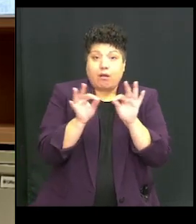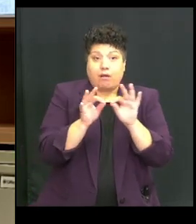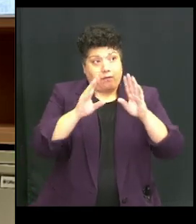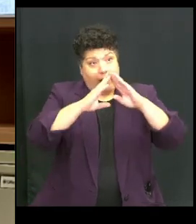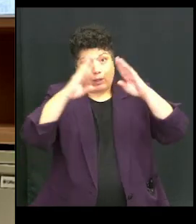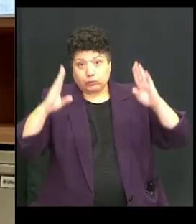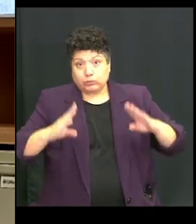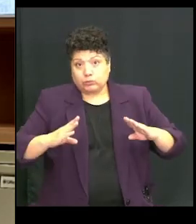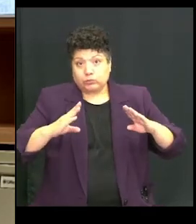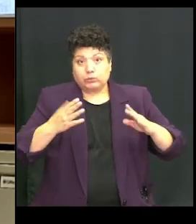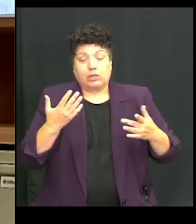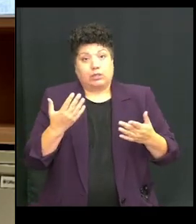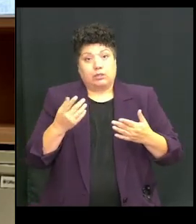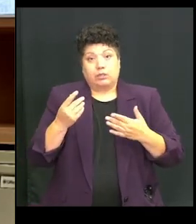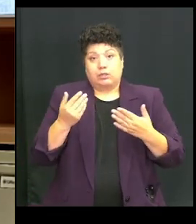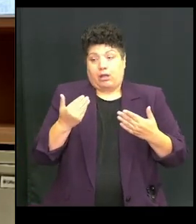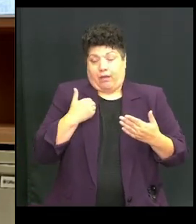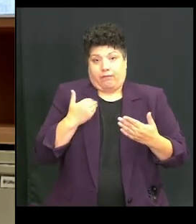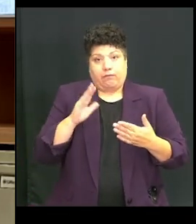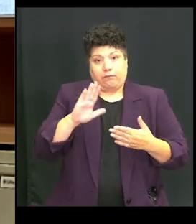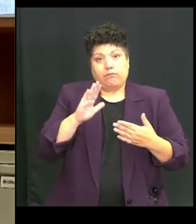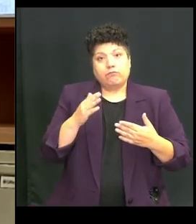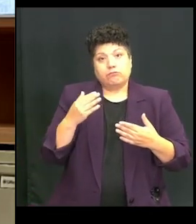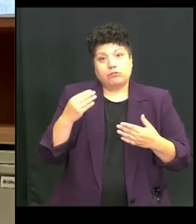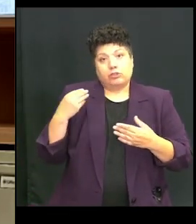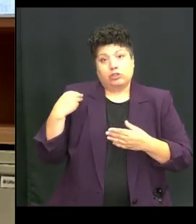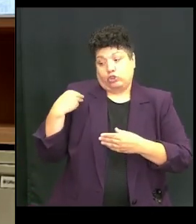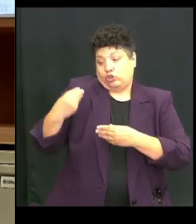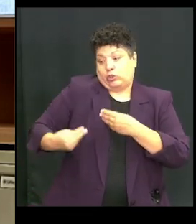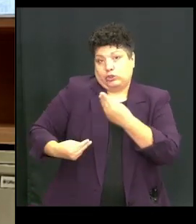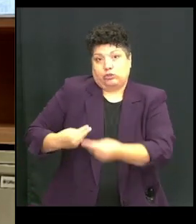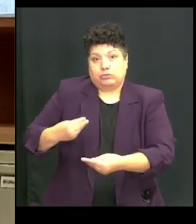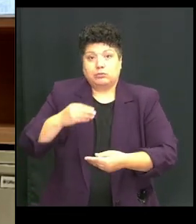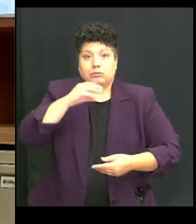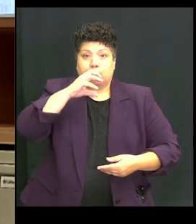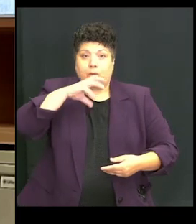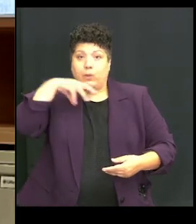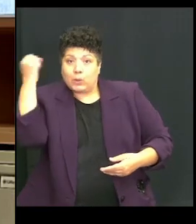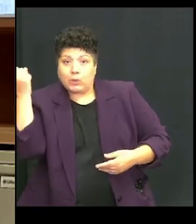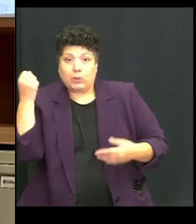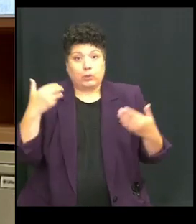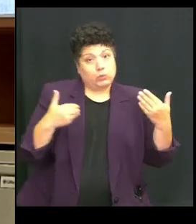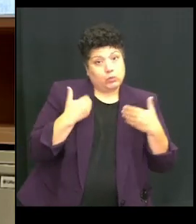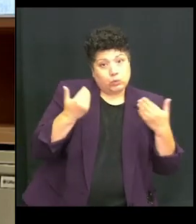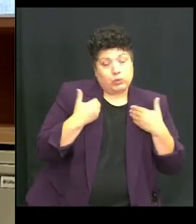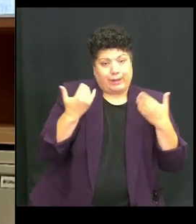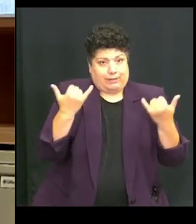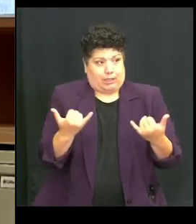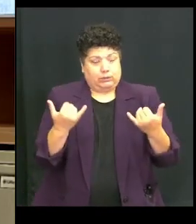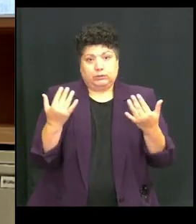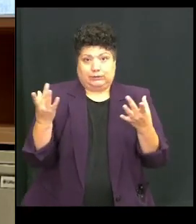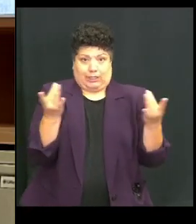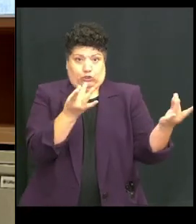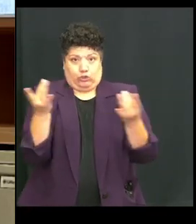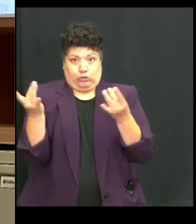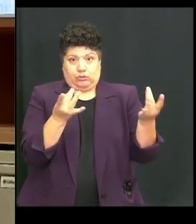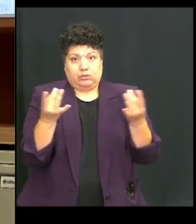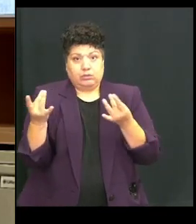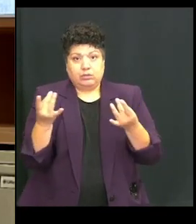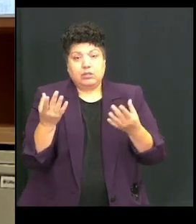there is an intergenerational tension now in Canadian politics that maybe hasn't been this acute before.